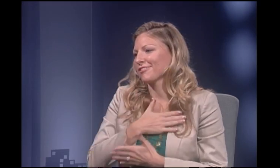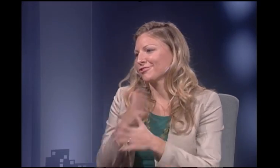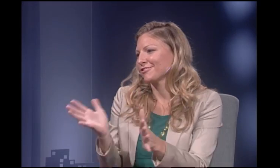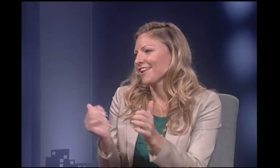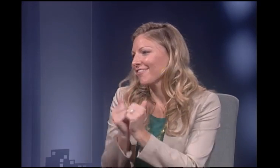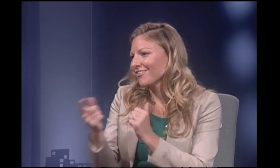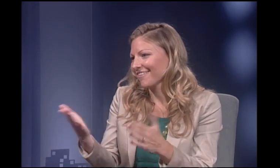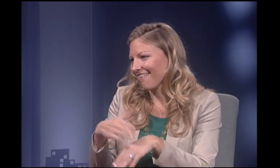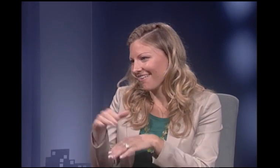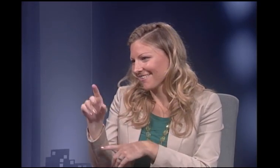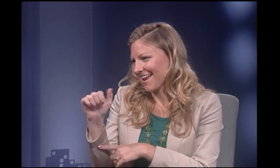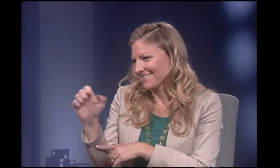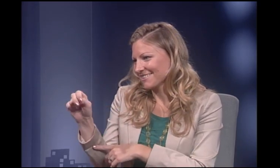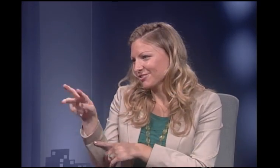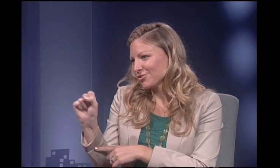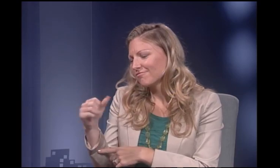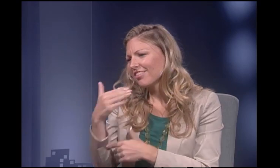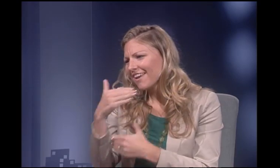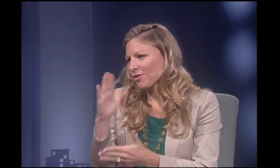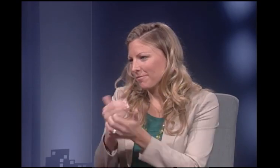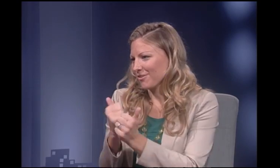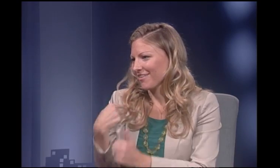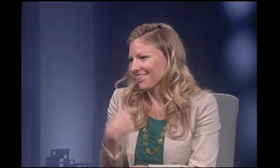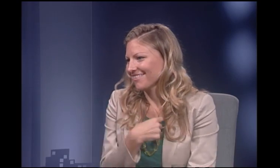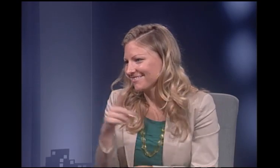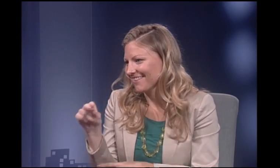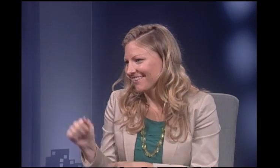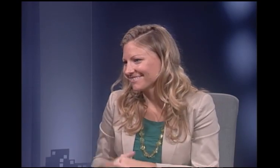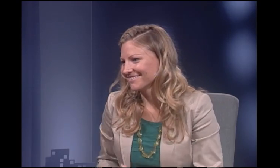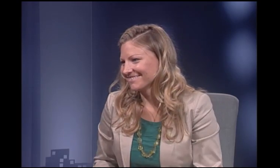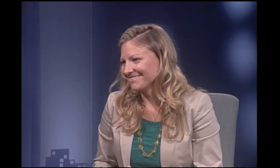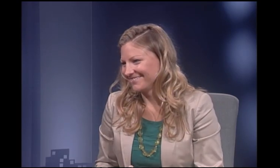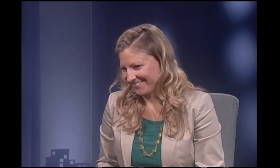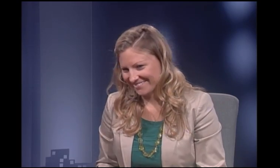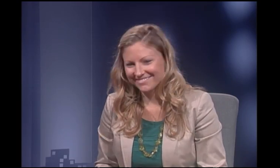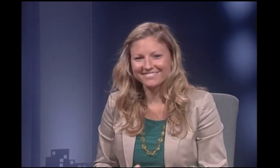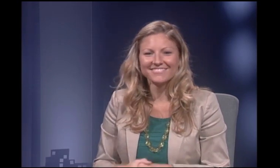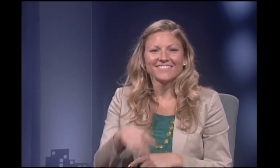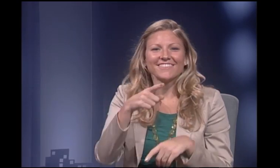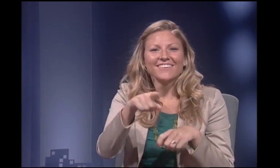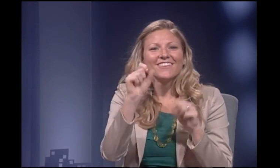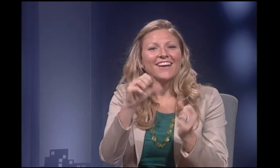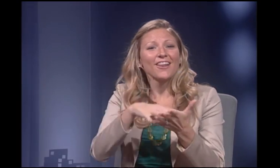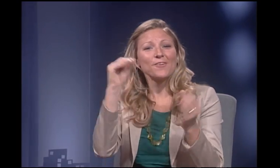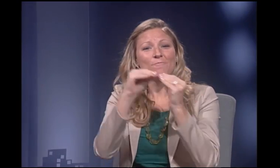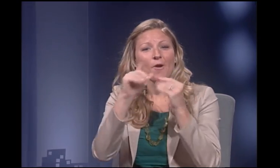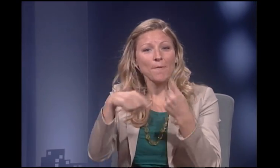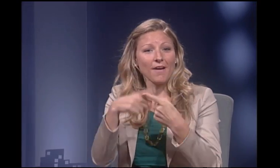Thank you really, it's been a pleasure chatting with you today on ACCESS News and I appreciate you being here. Thank you, thank you.